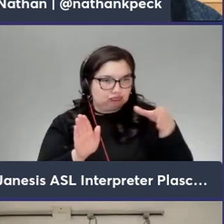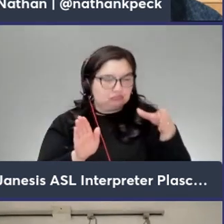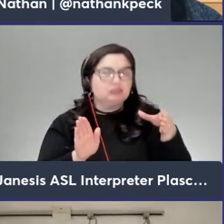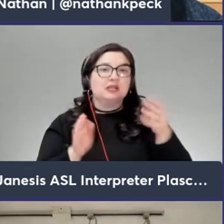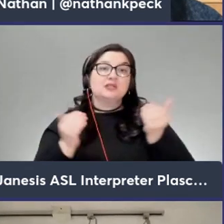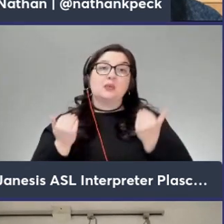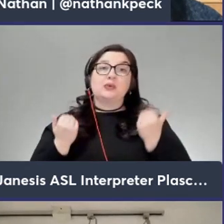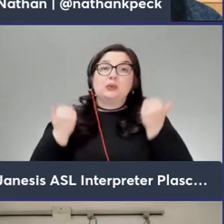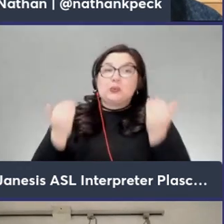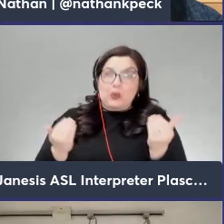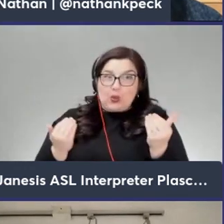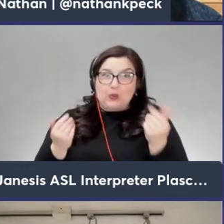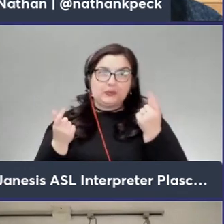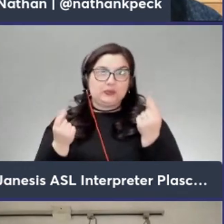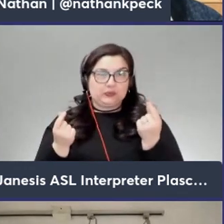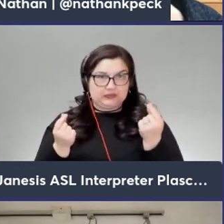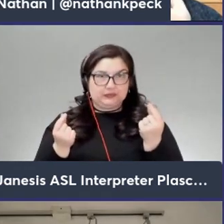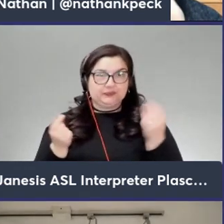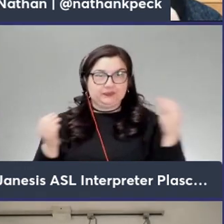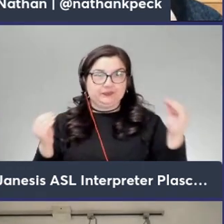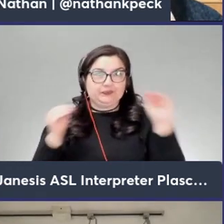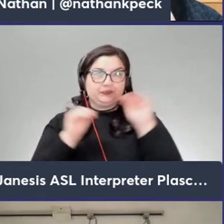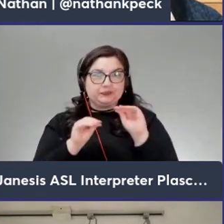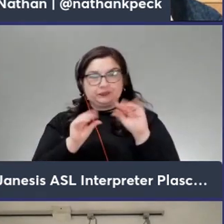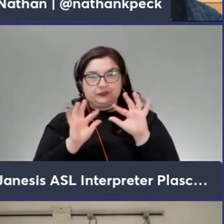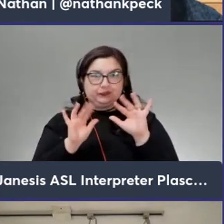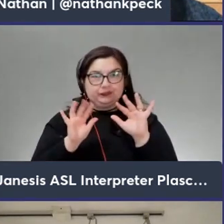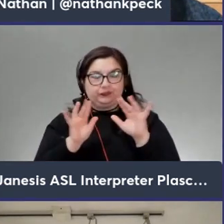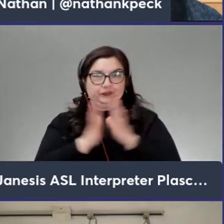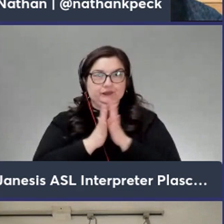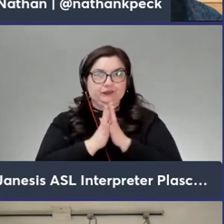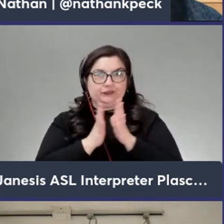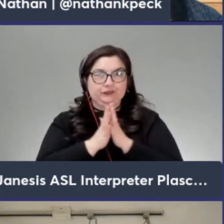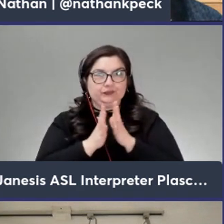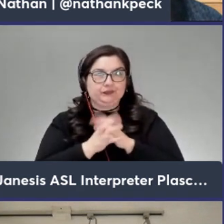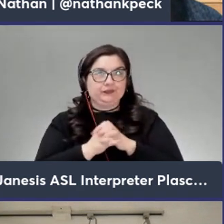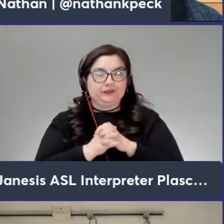and put in the input data,